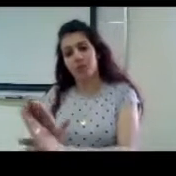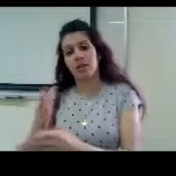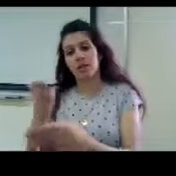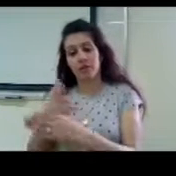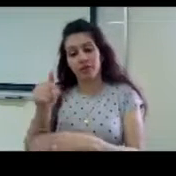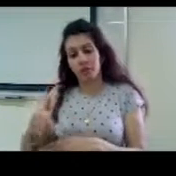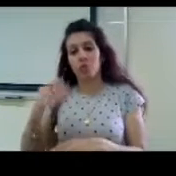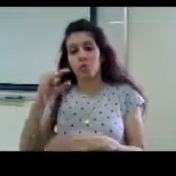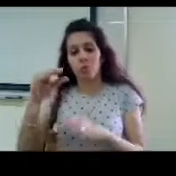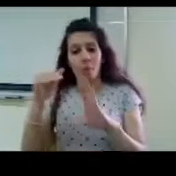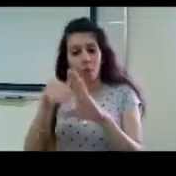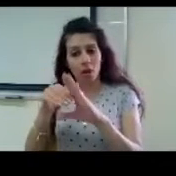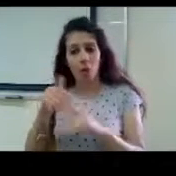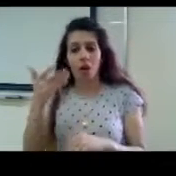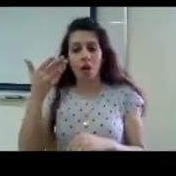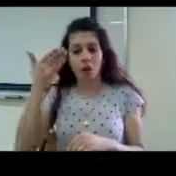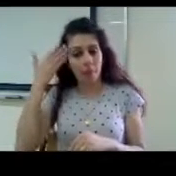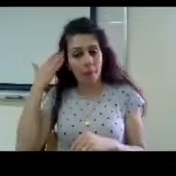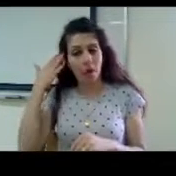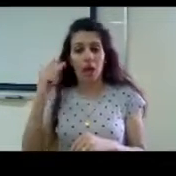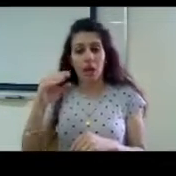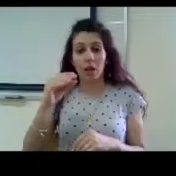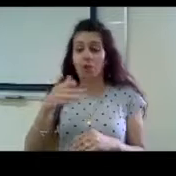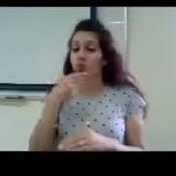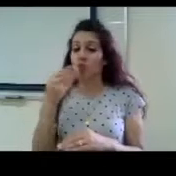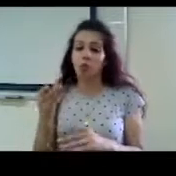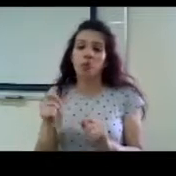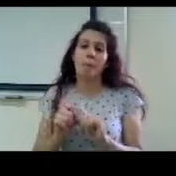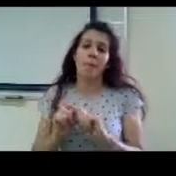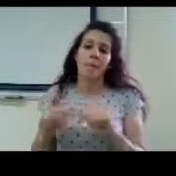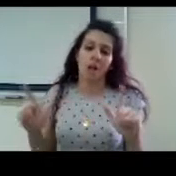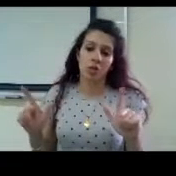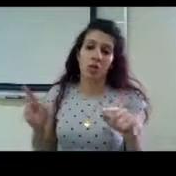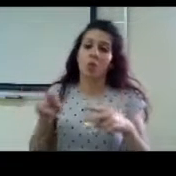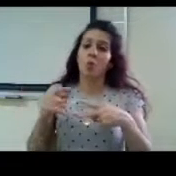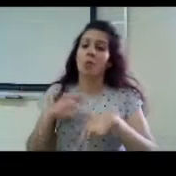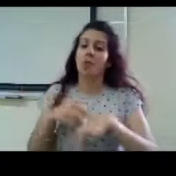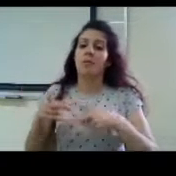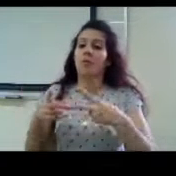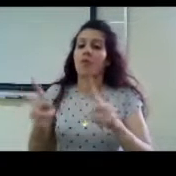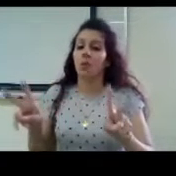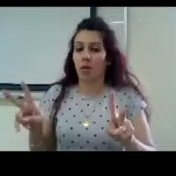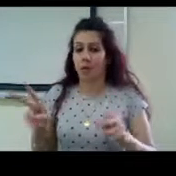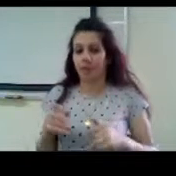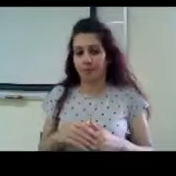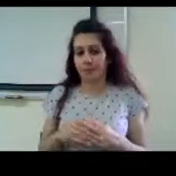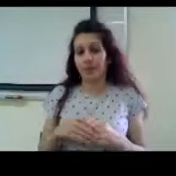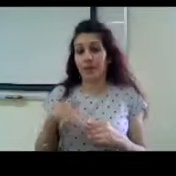responsible so our Calibri learning platform is open source and it's been